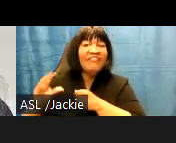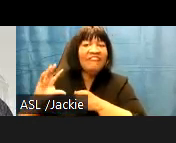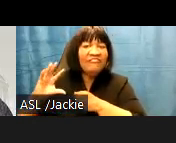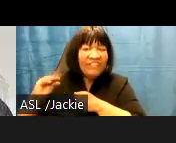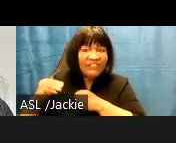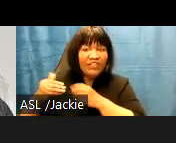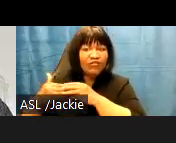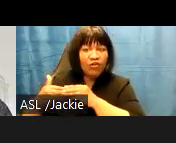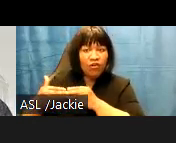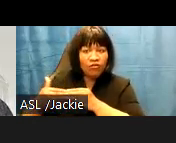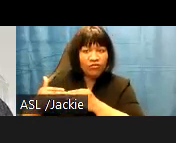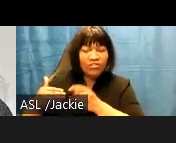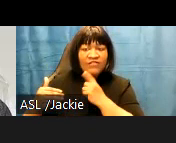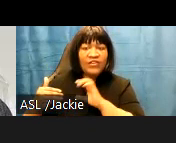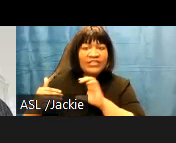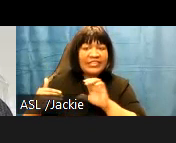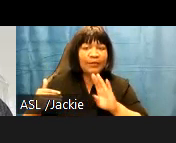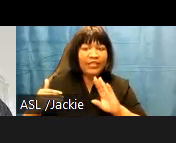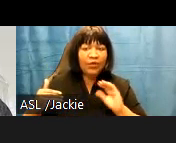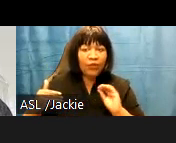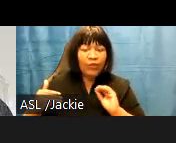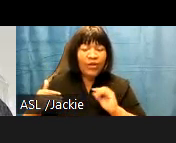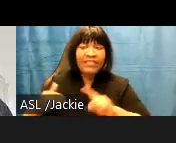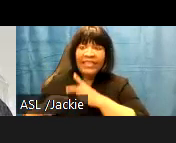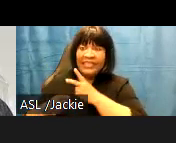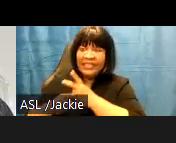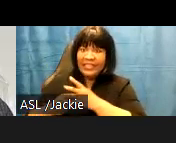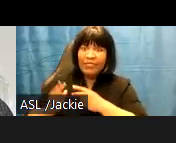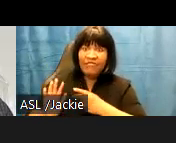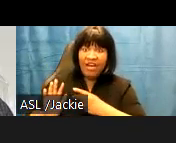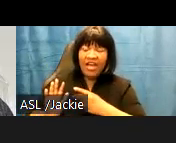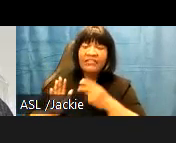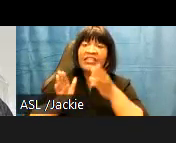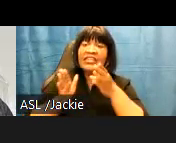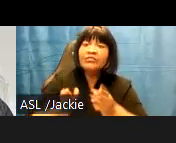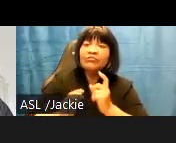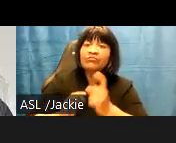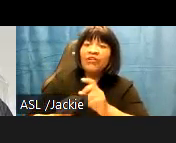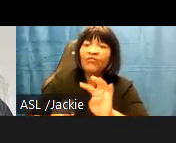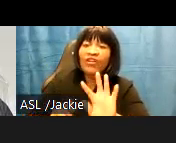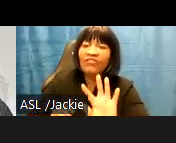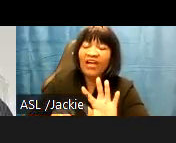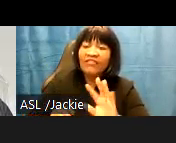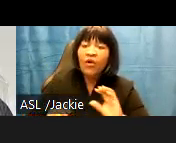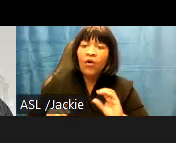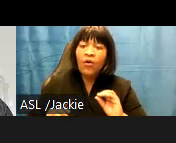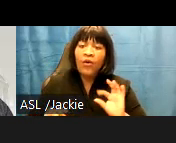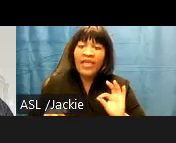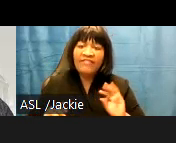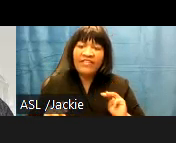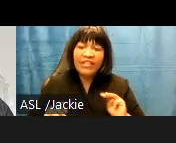to that CBO so they keep the $5, the individual gets the $45 and OFM would only cover the $45?